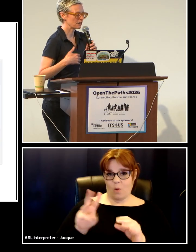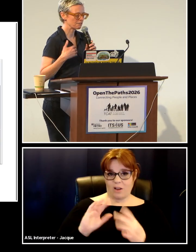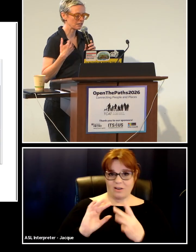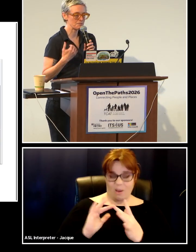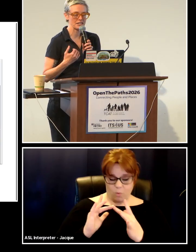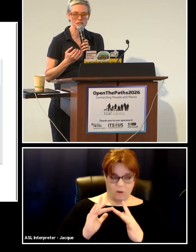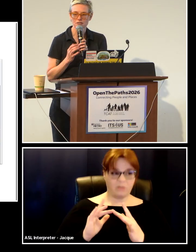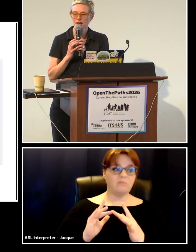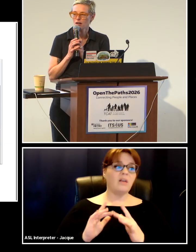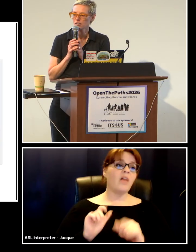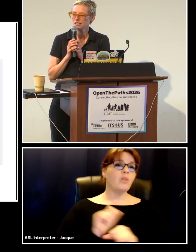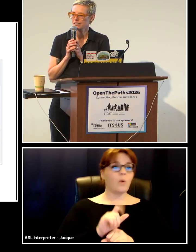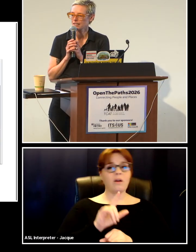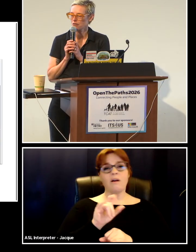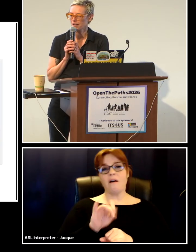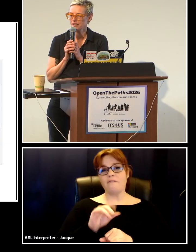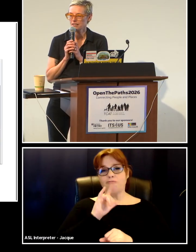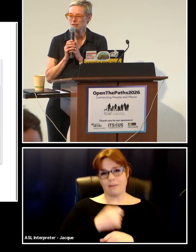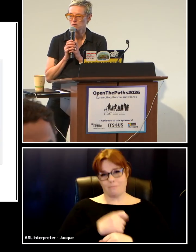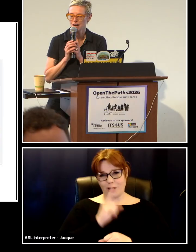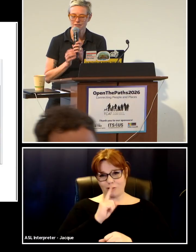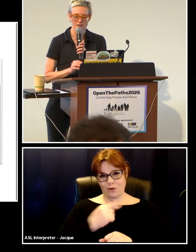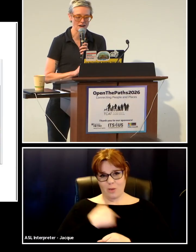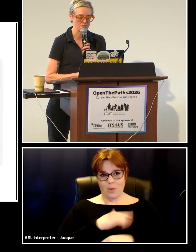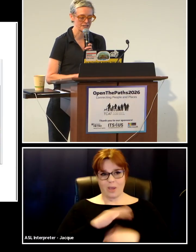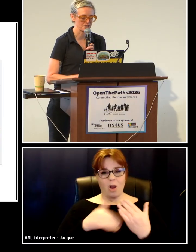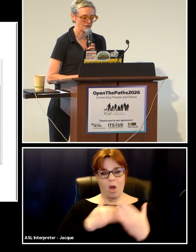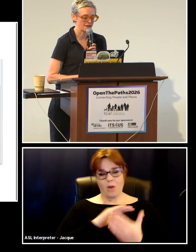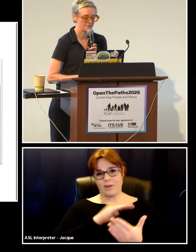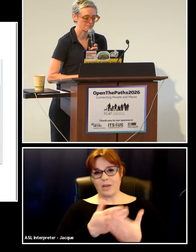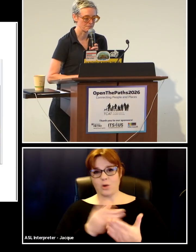work of really making sure that all of us can get where we need to go. whether or not we can drive.